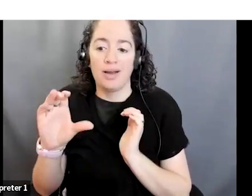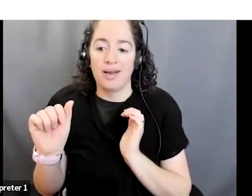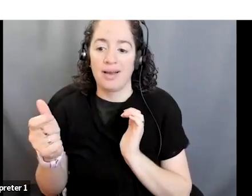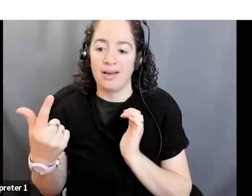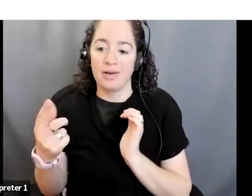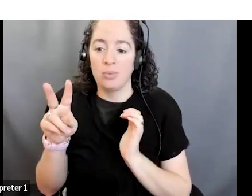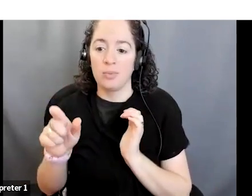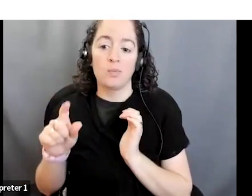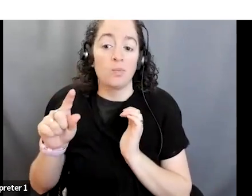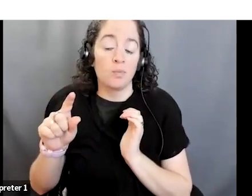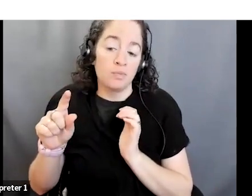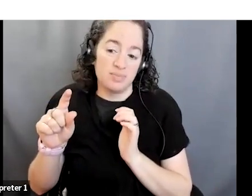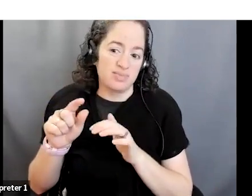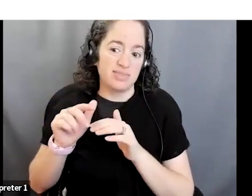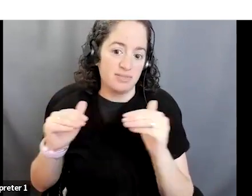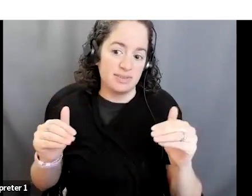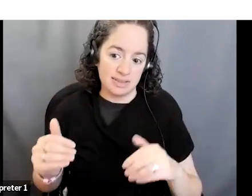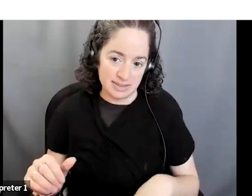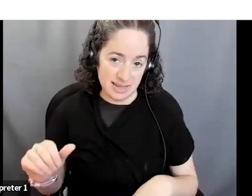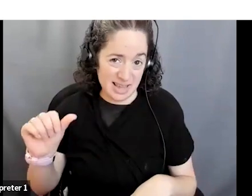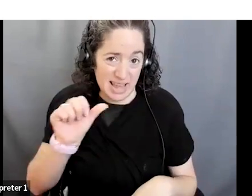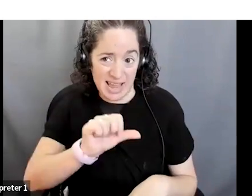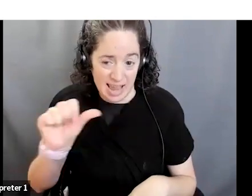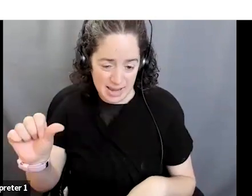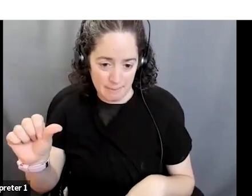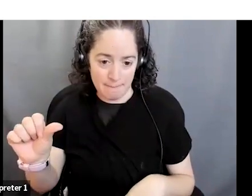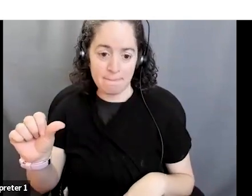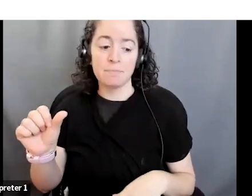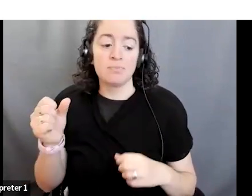of websites in the local and state government